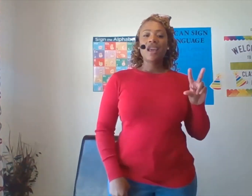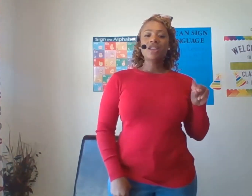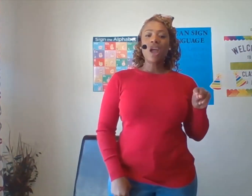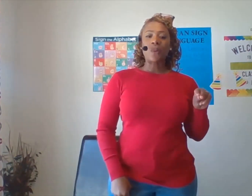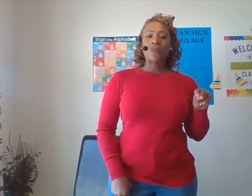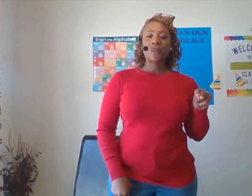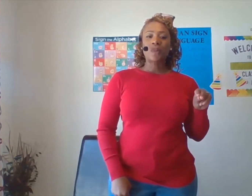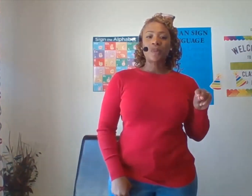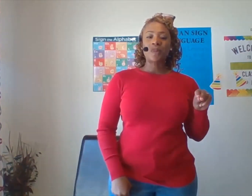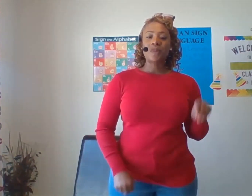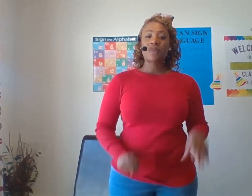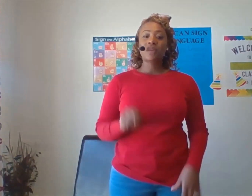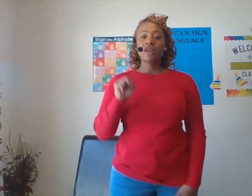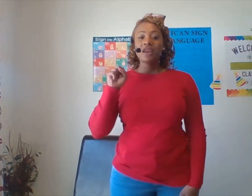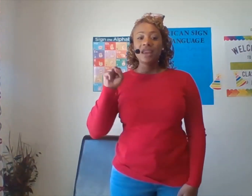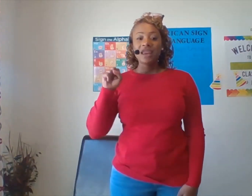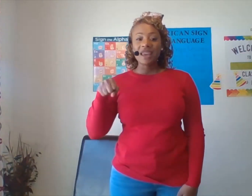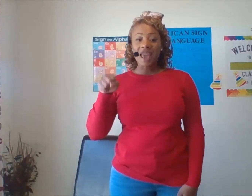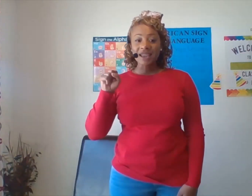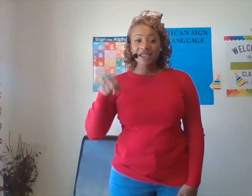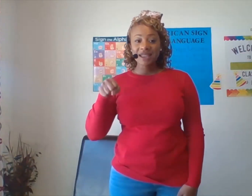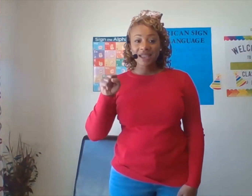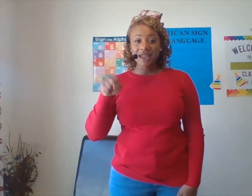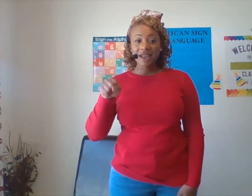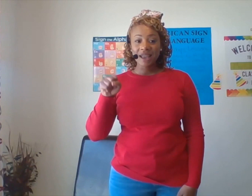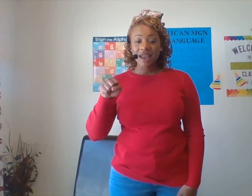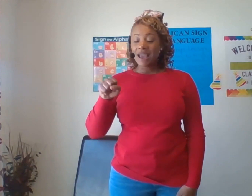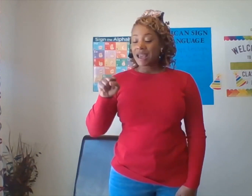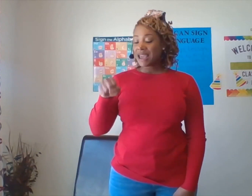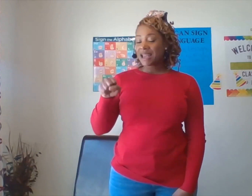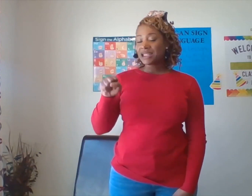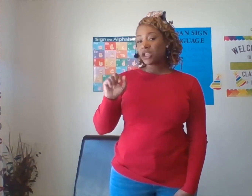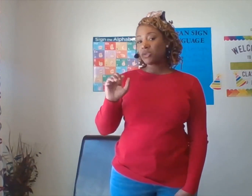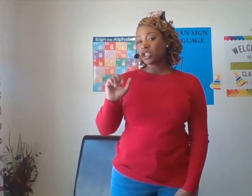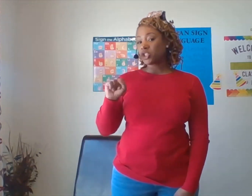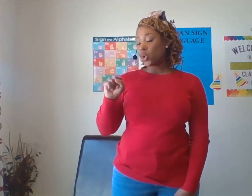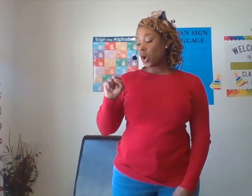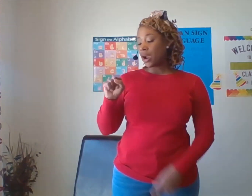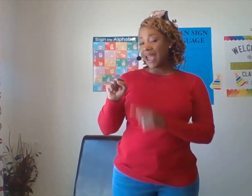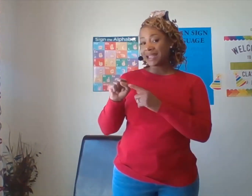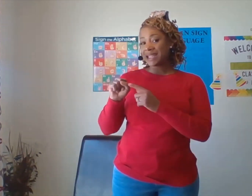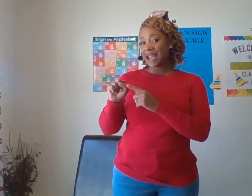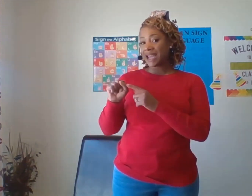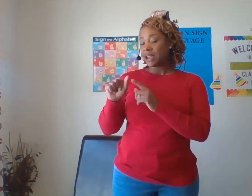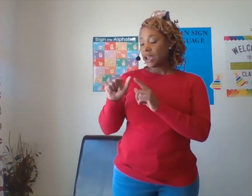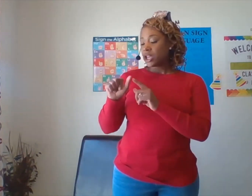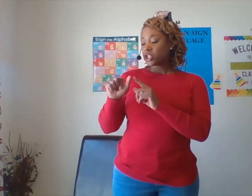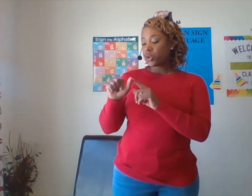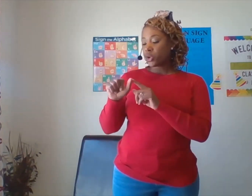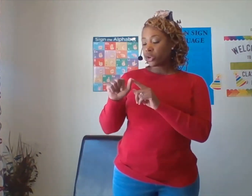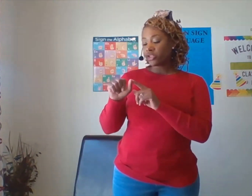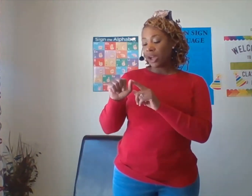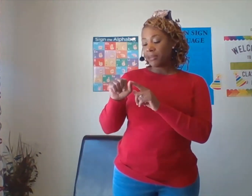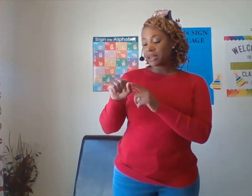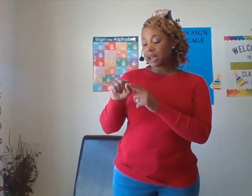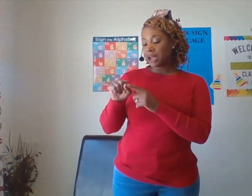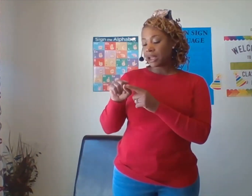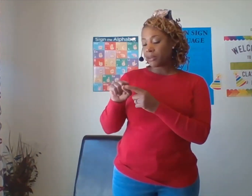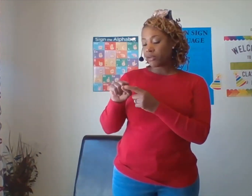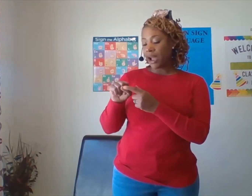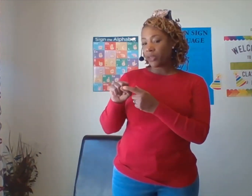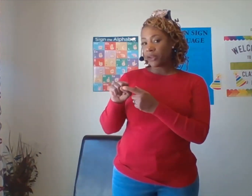and now yes yes uses your s hand so your thumb is gonna come around the